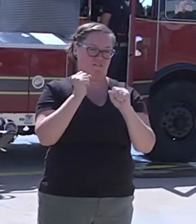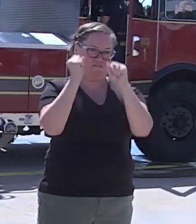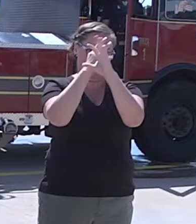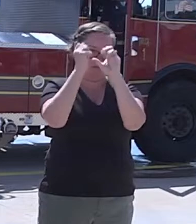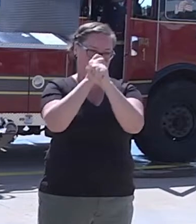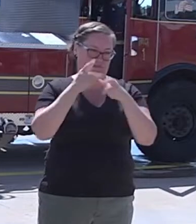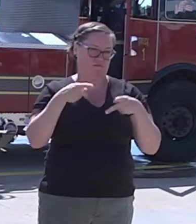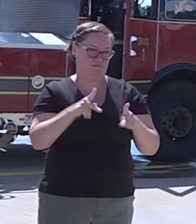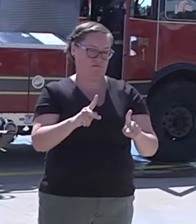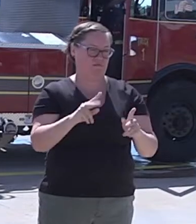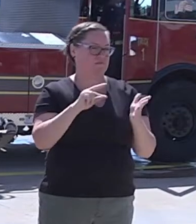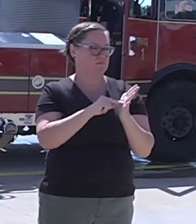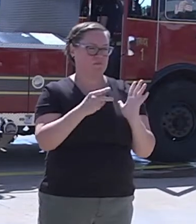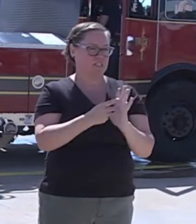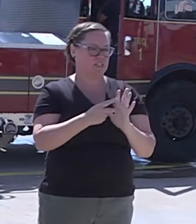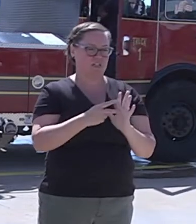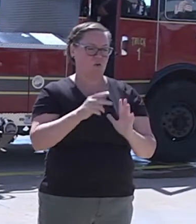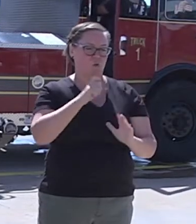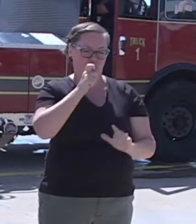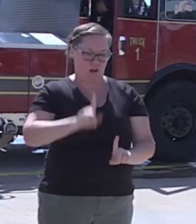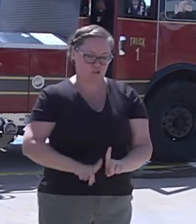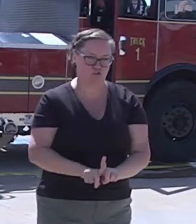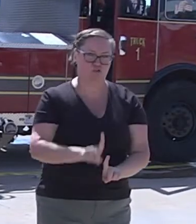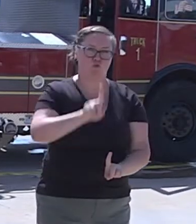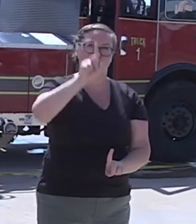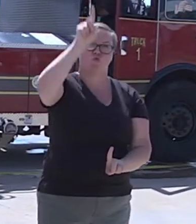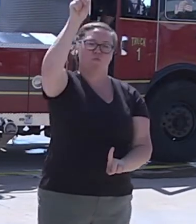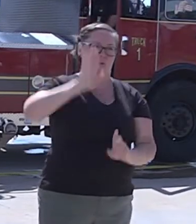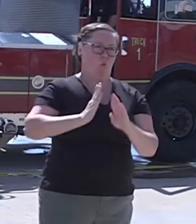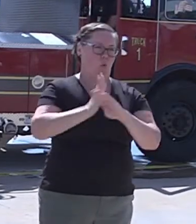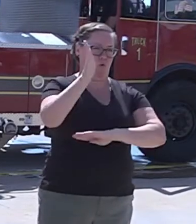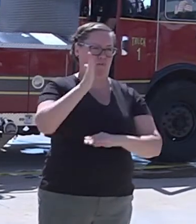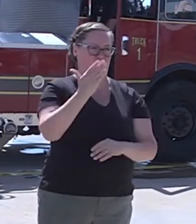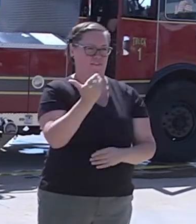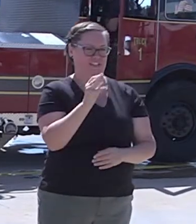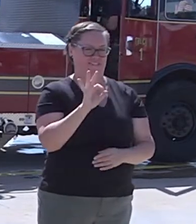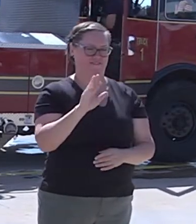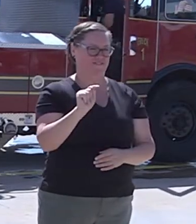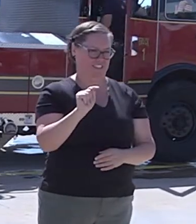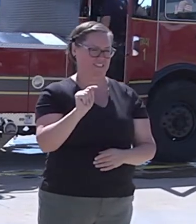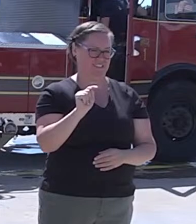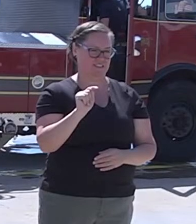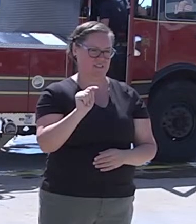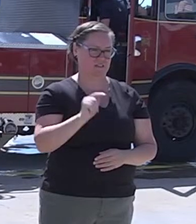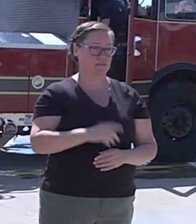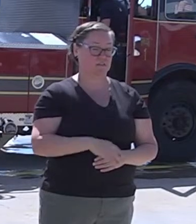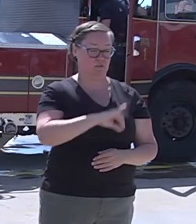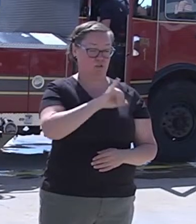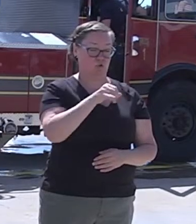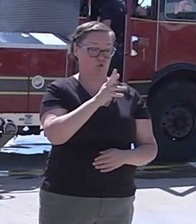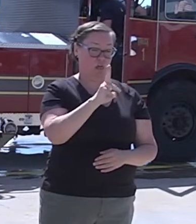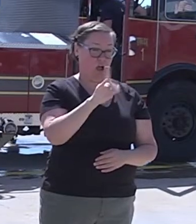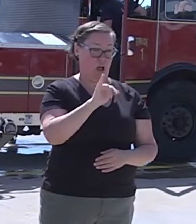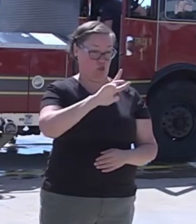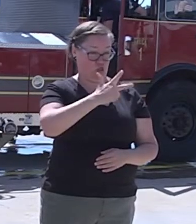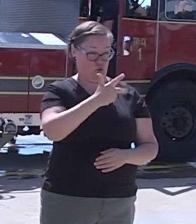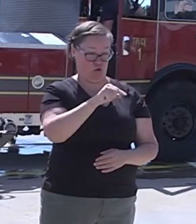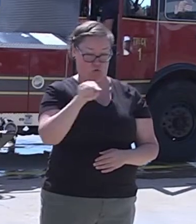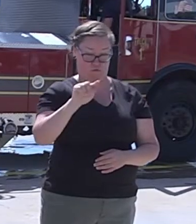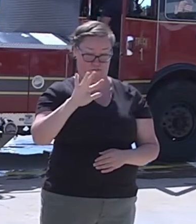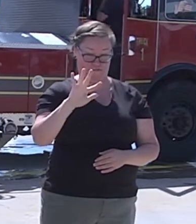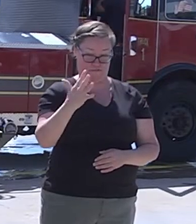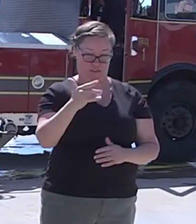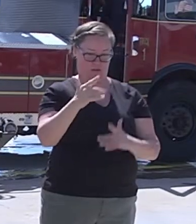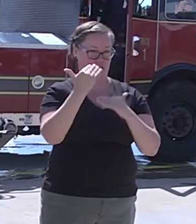that will not go over 15 ft in the air July 3rd through the 5th is when aerial fireworks